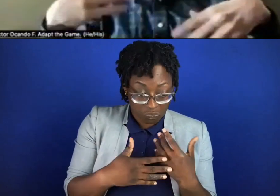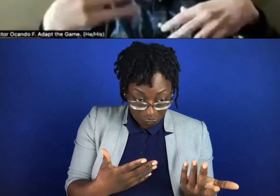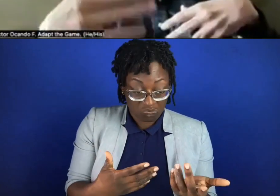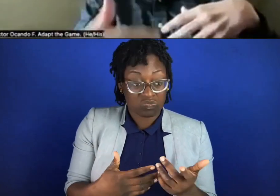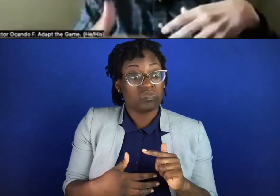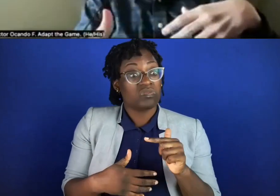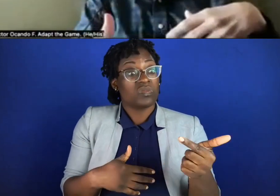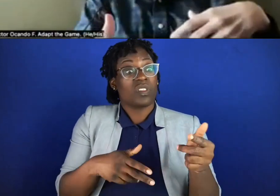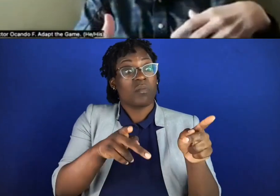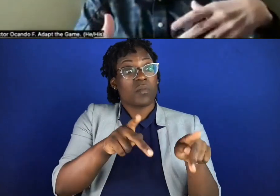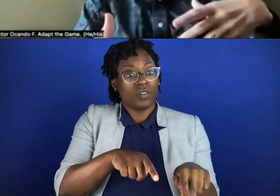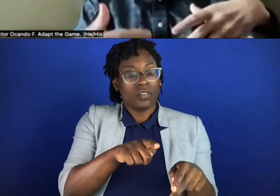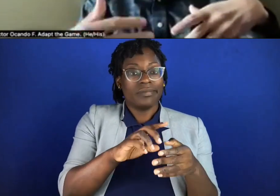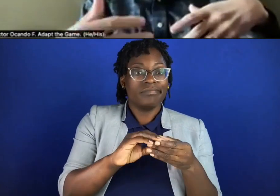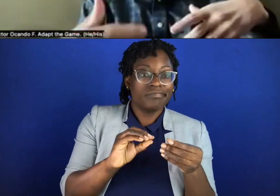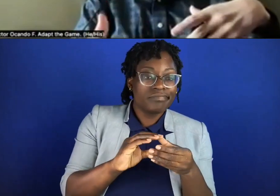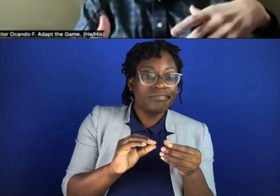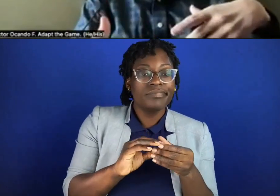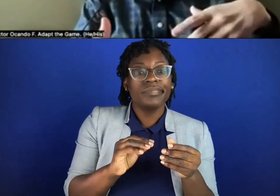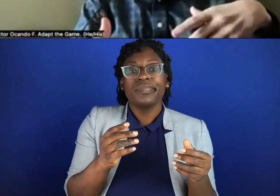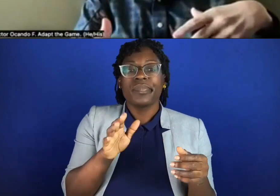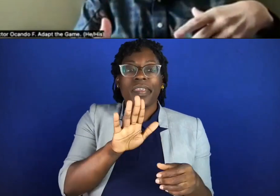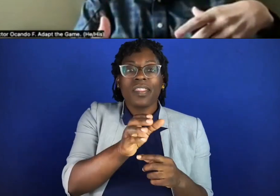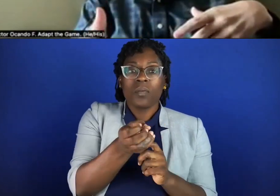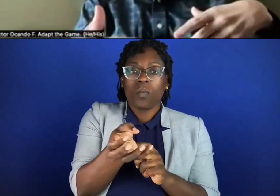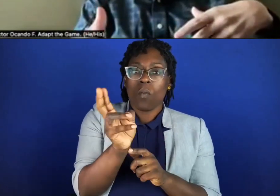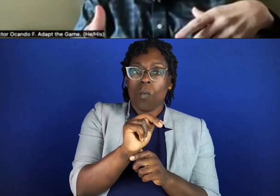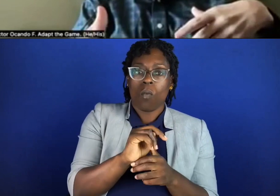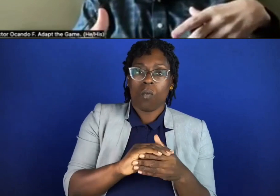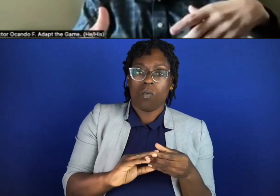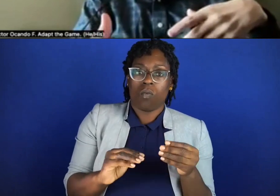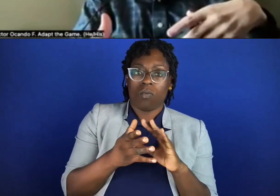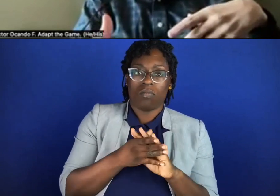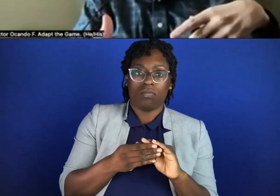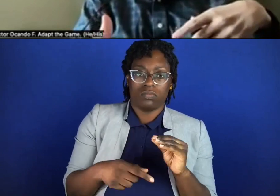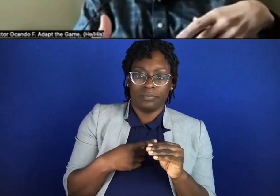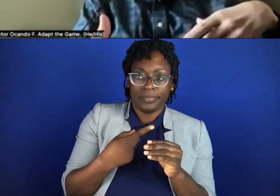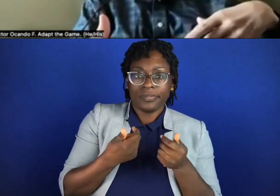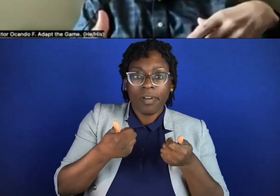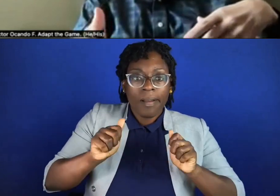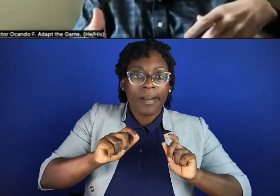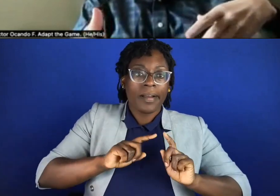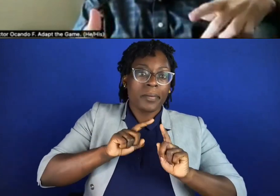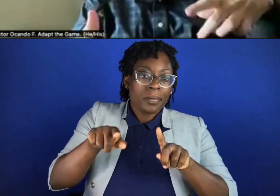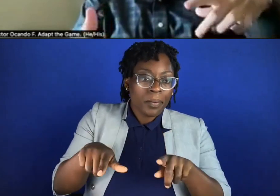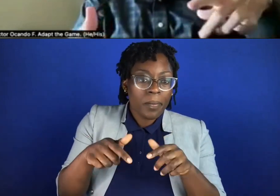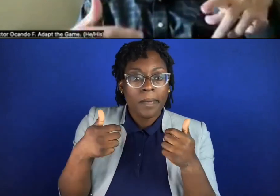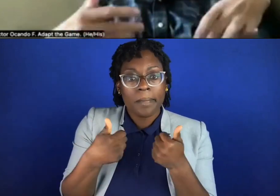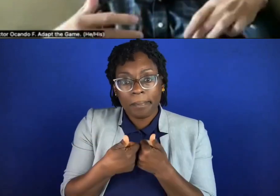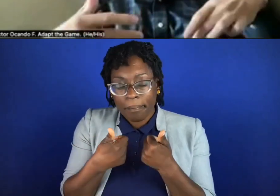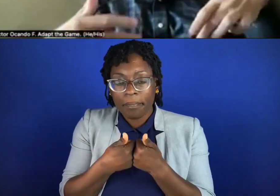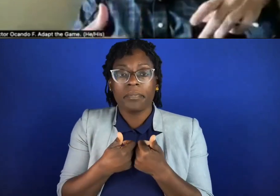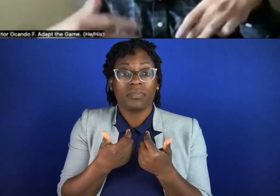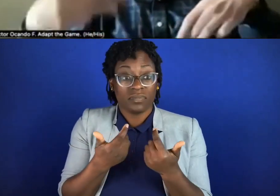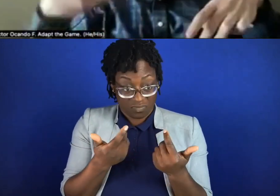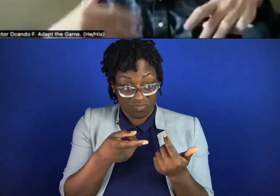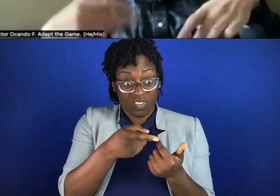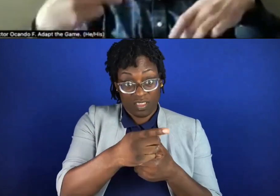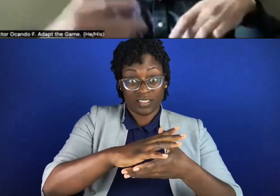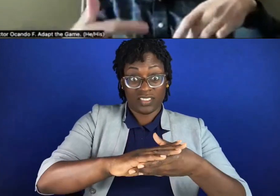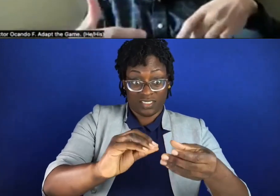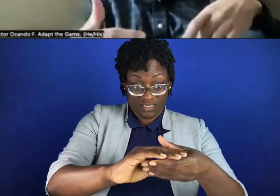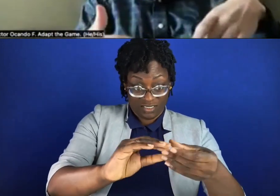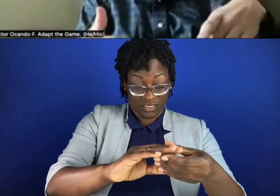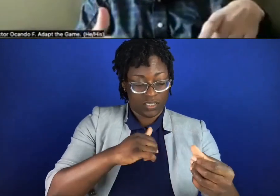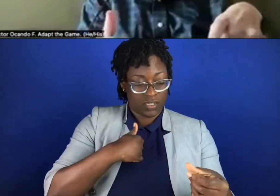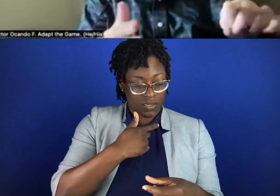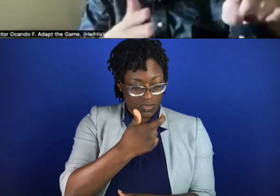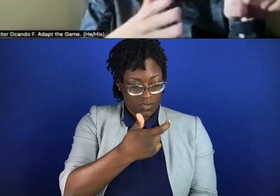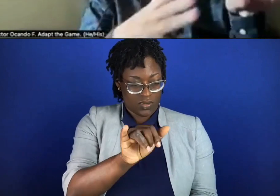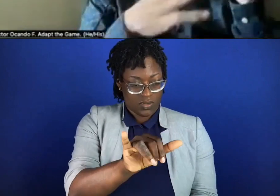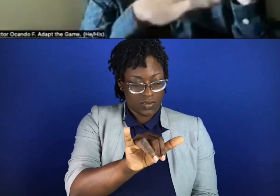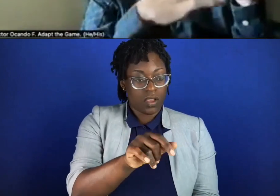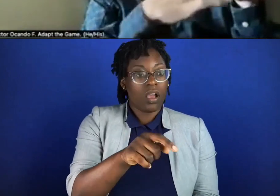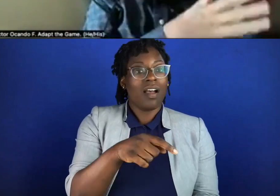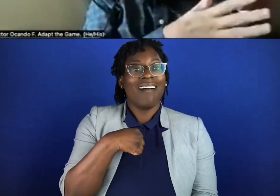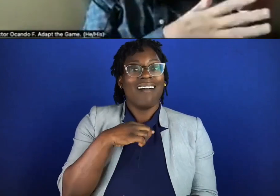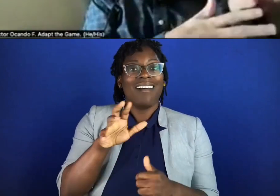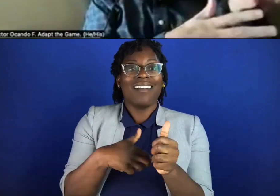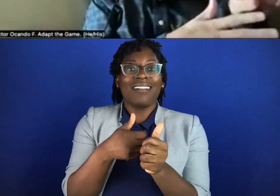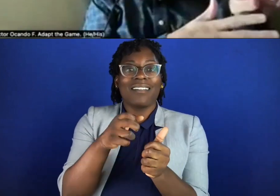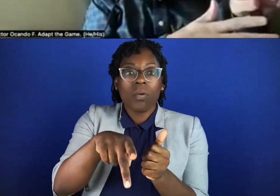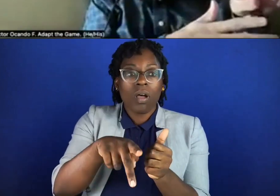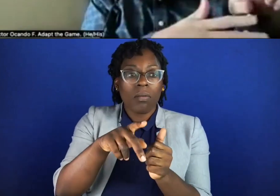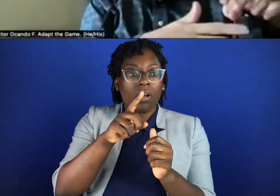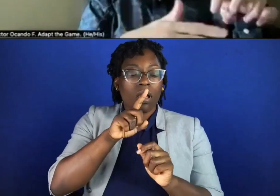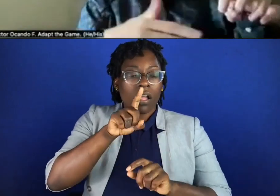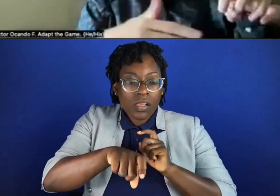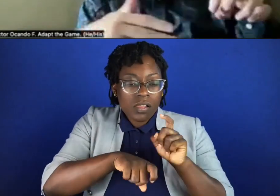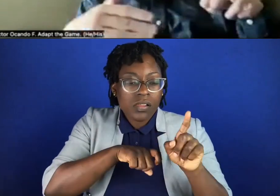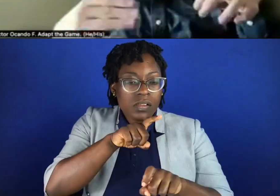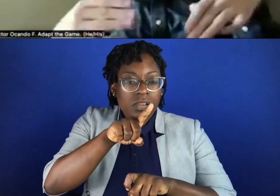sharing their own story and I did follow up questions about the ticketing purchase, the